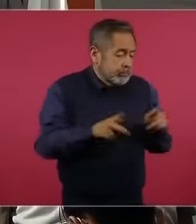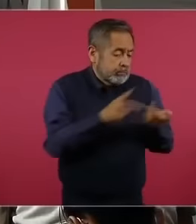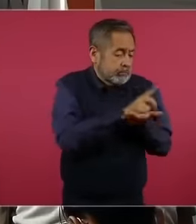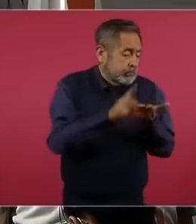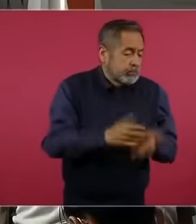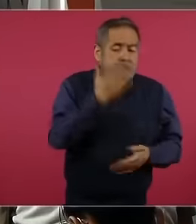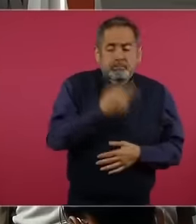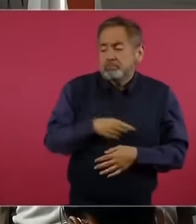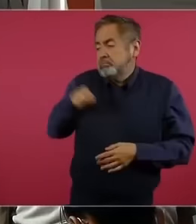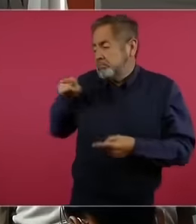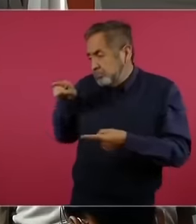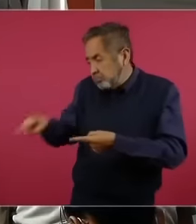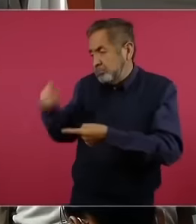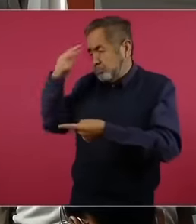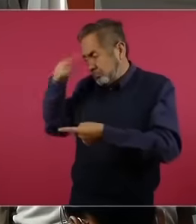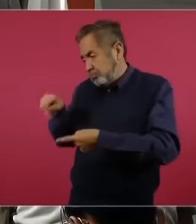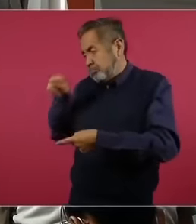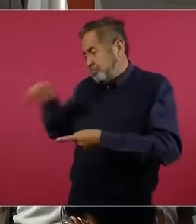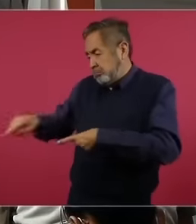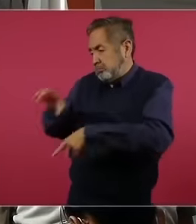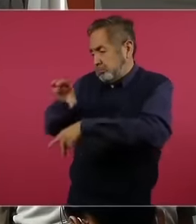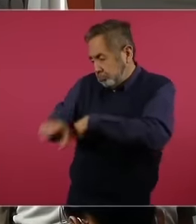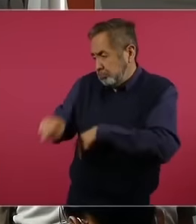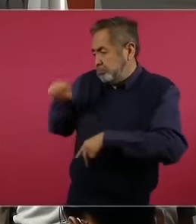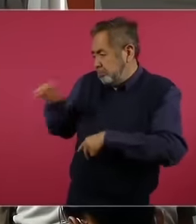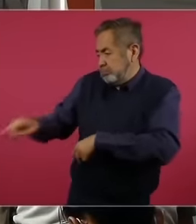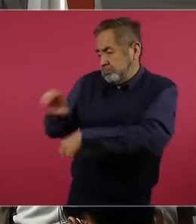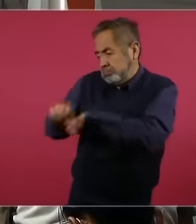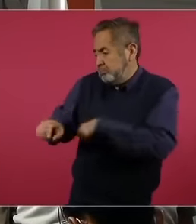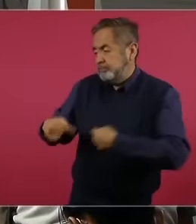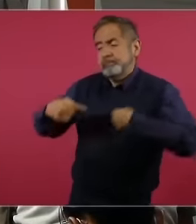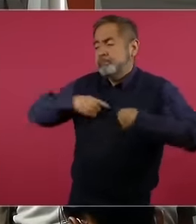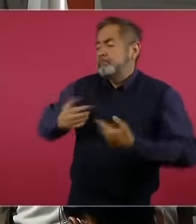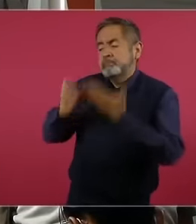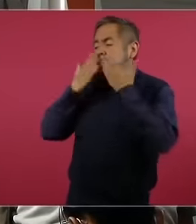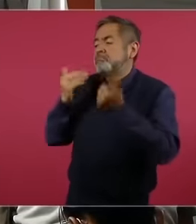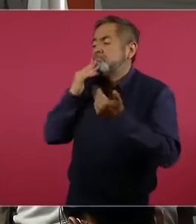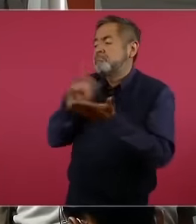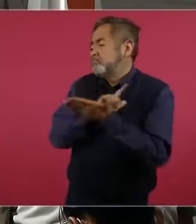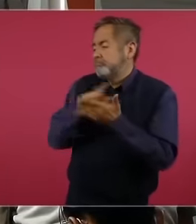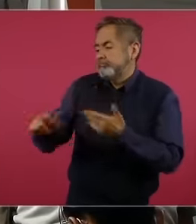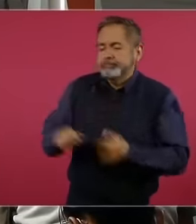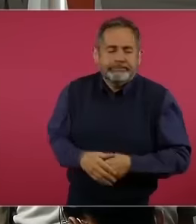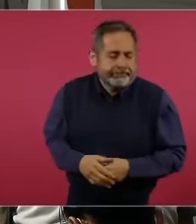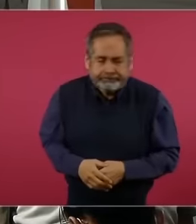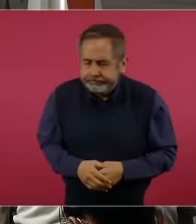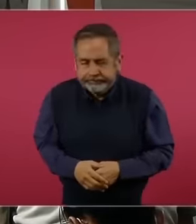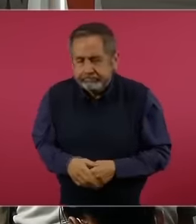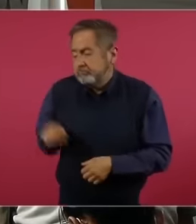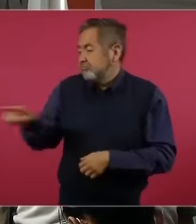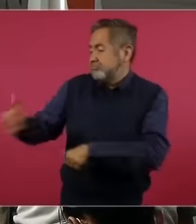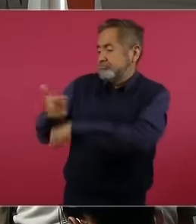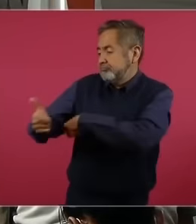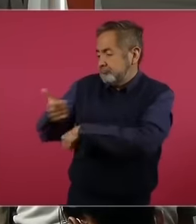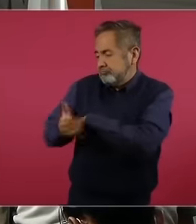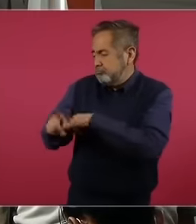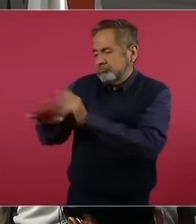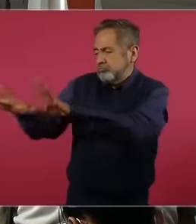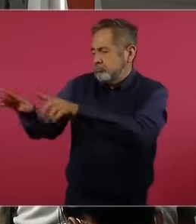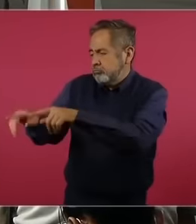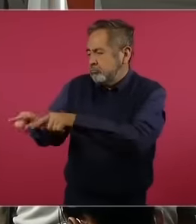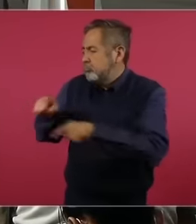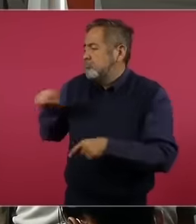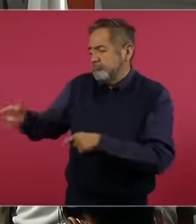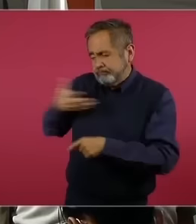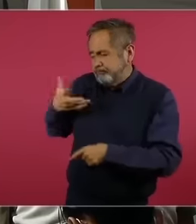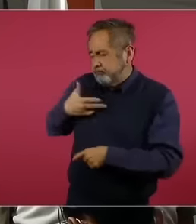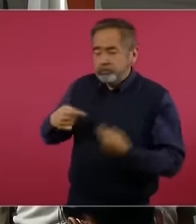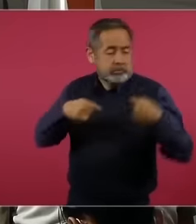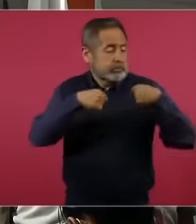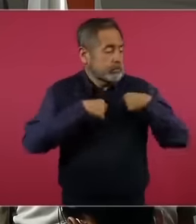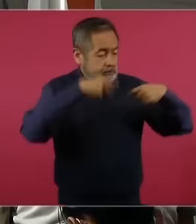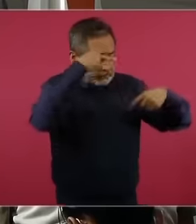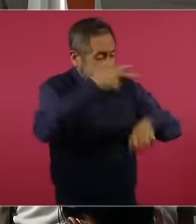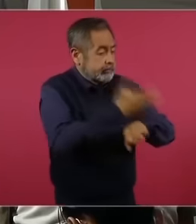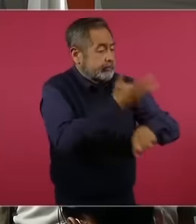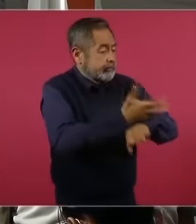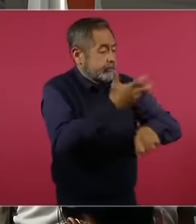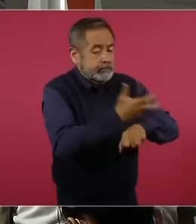Mexico, they are in Colombia, they are in Ecuador, they are in Guatemala, they are in other parts, there are none